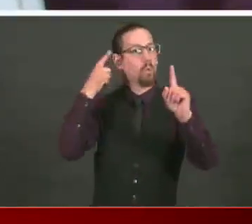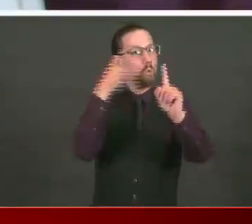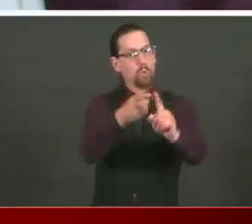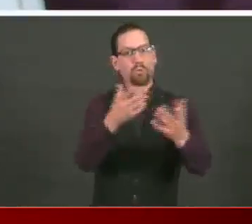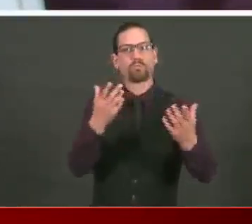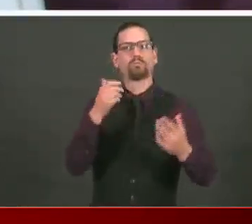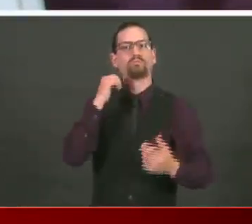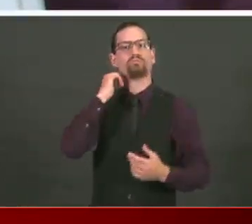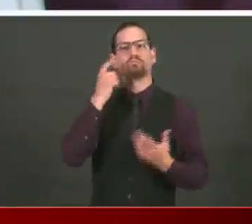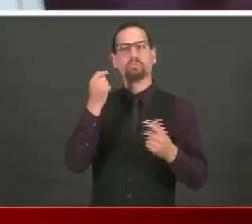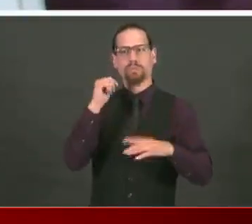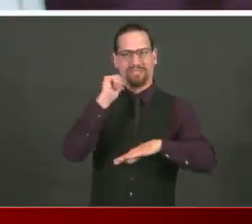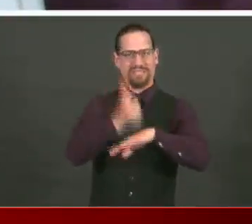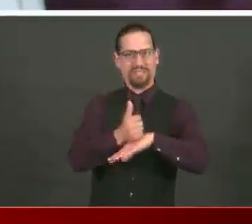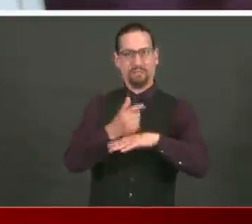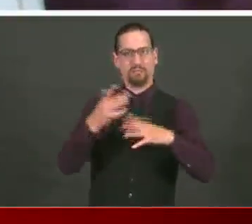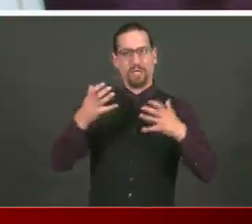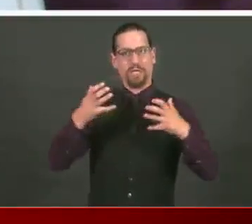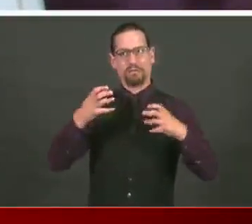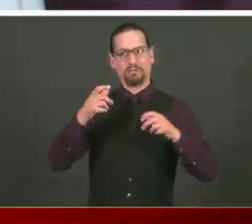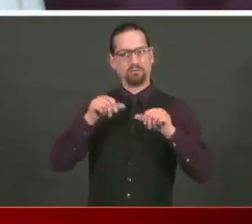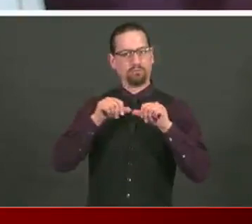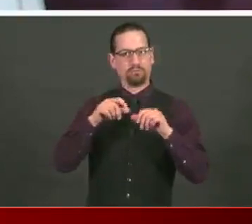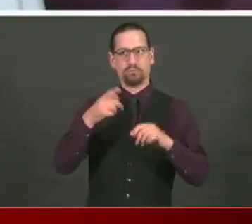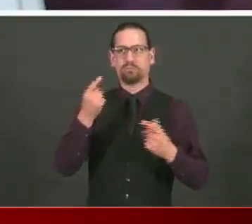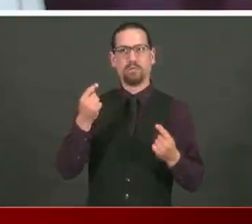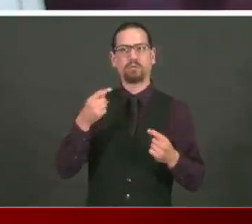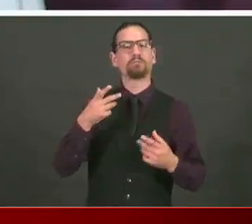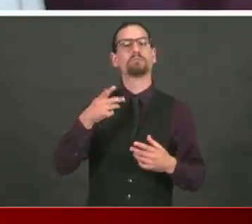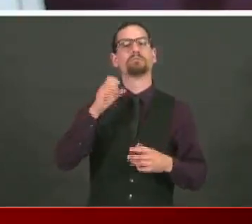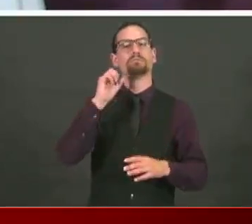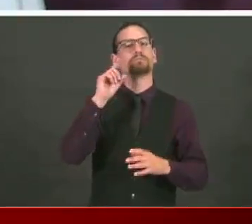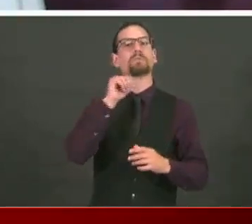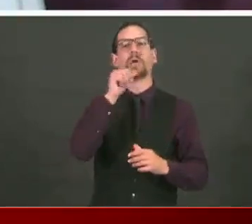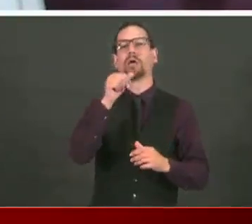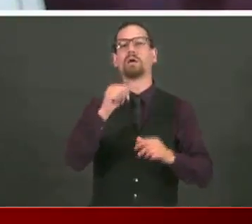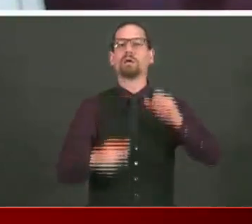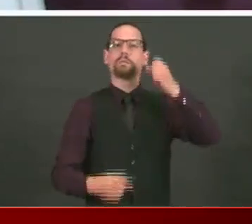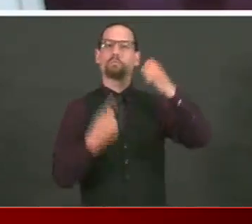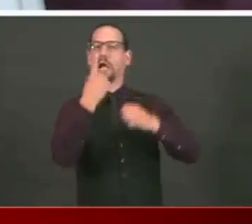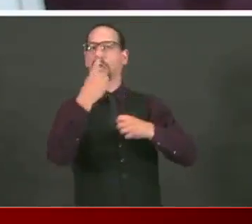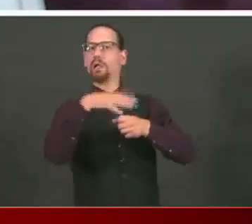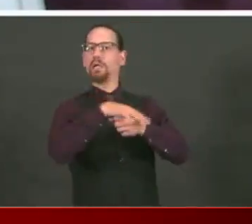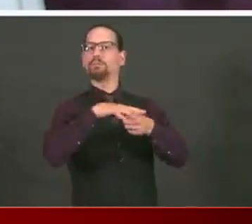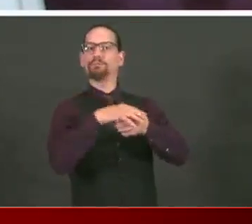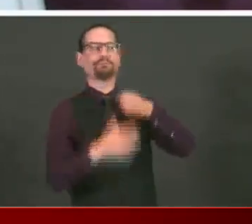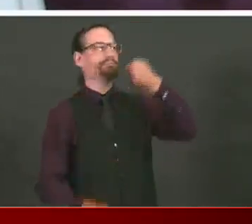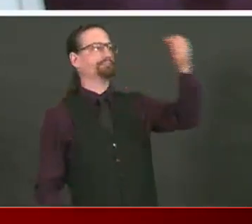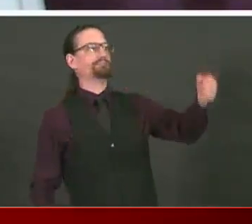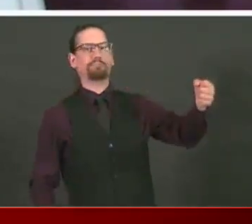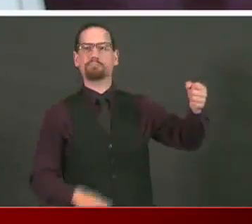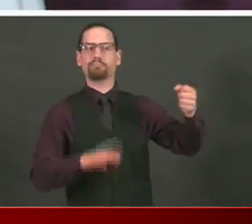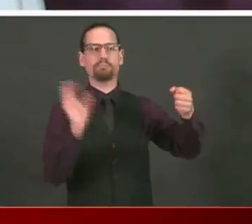PARTICULARLY WE ARE MOVING IN THE DIRECTION, AS DR. SCOTT HAS SAID, OF PUTTING THE TESTING IN